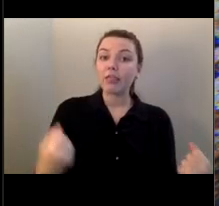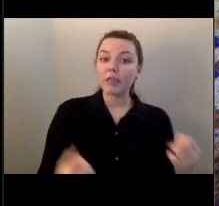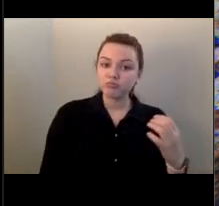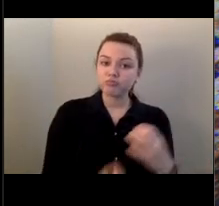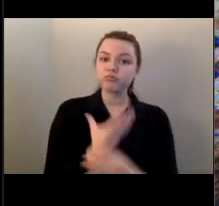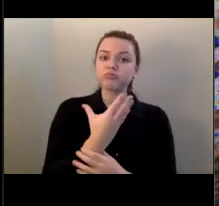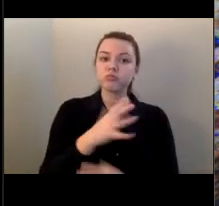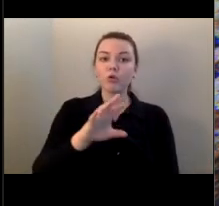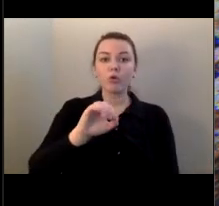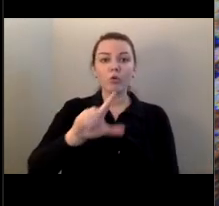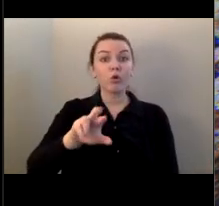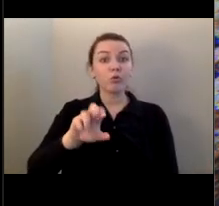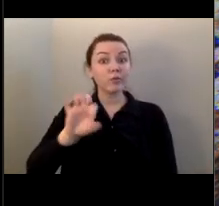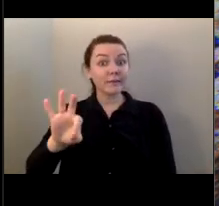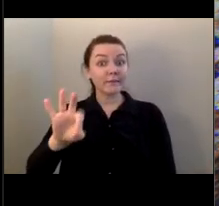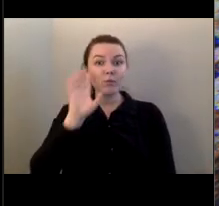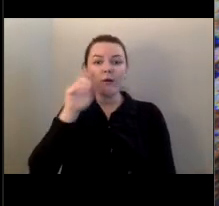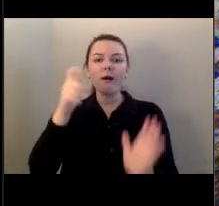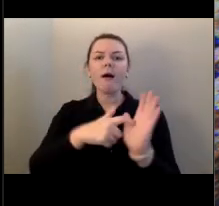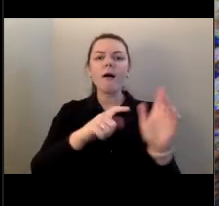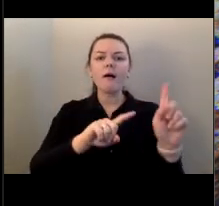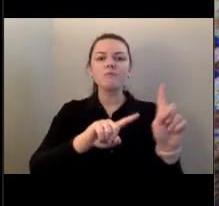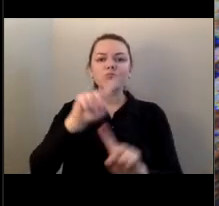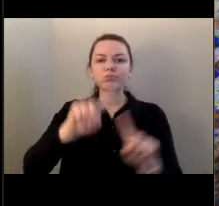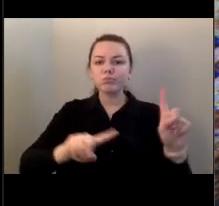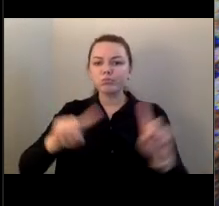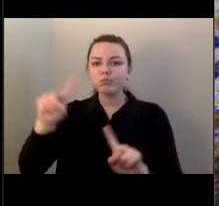All these different species of aquatic plants and animals.